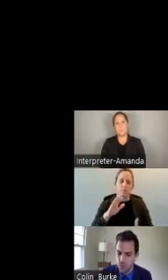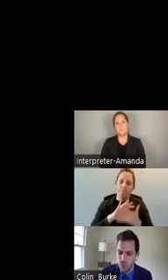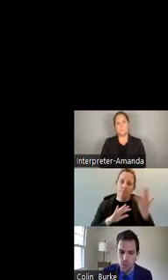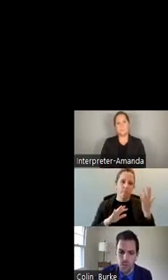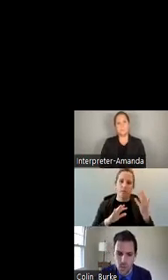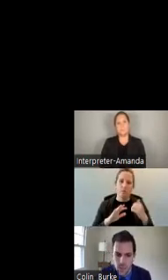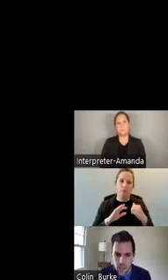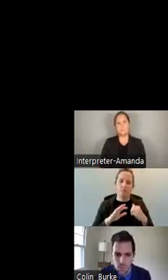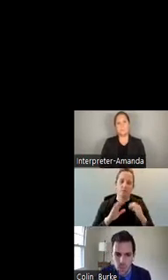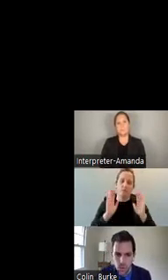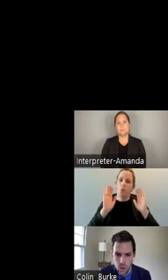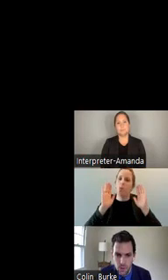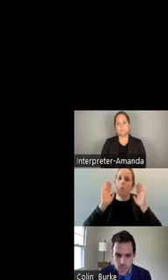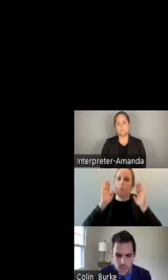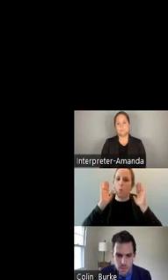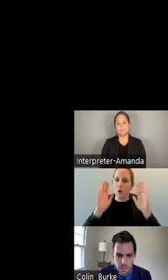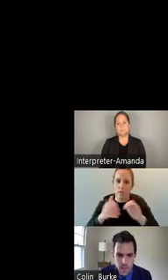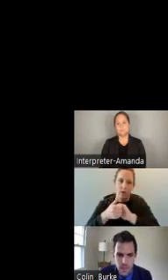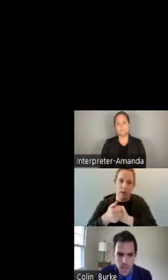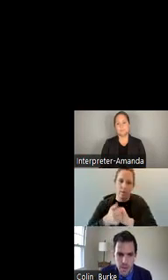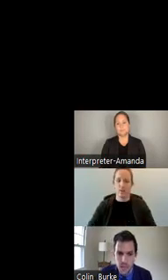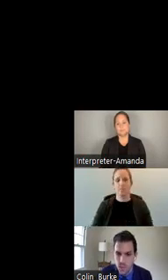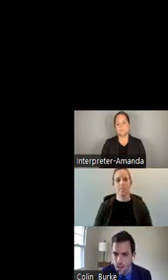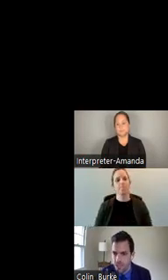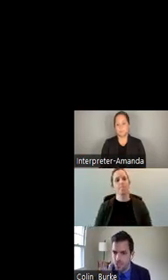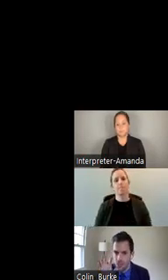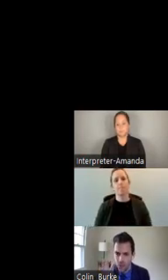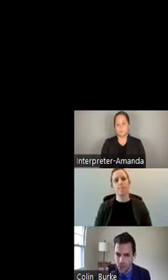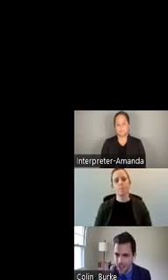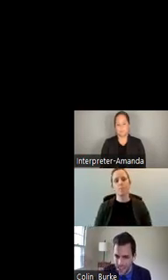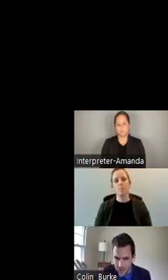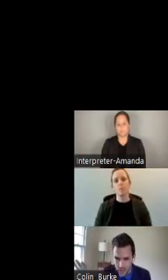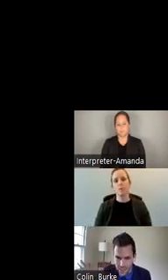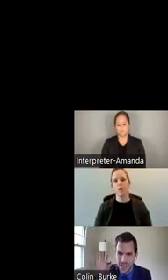been a really wonderful wonderful collaboration I also wanted to just early on in case I run out